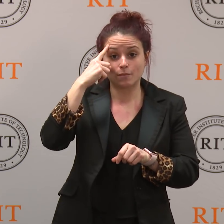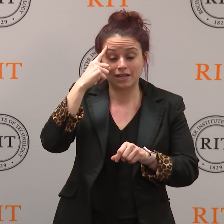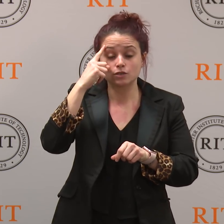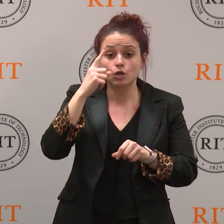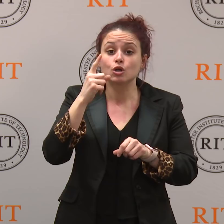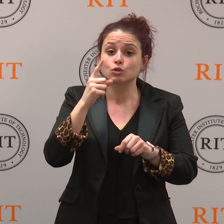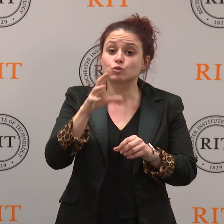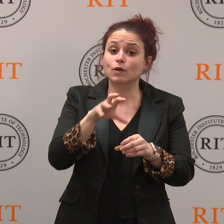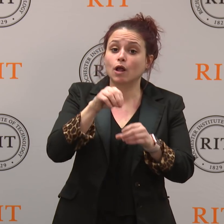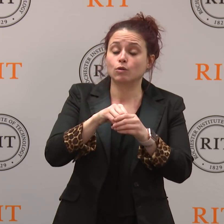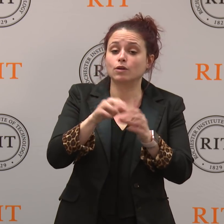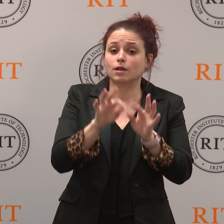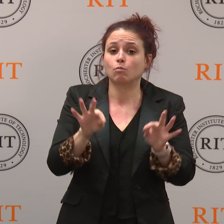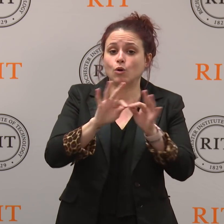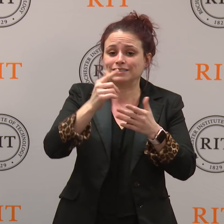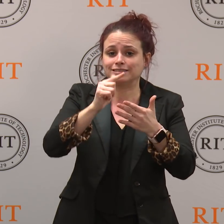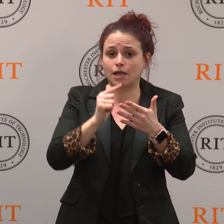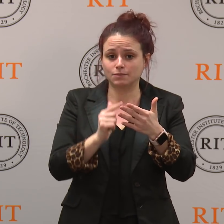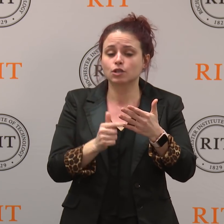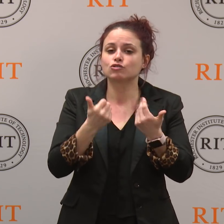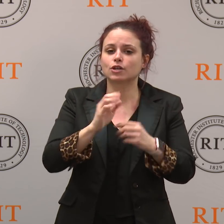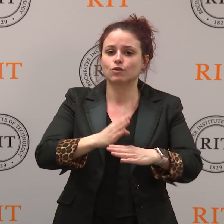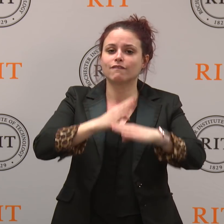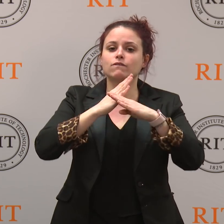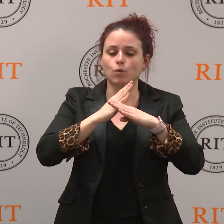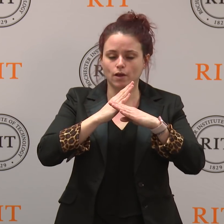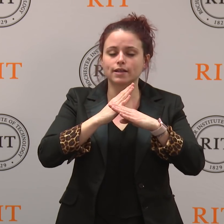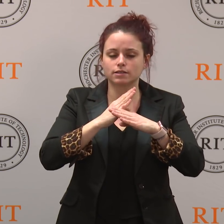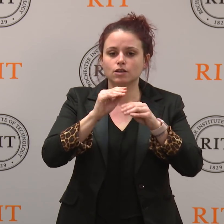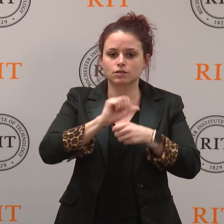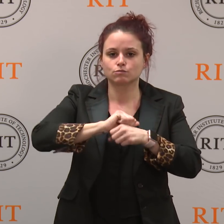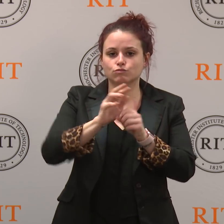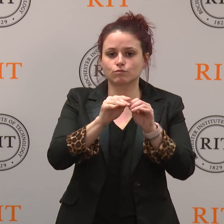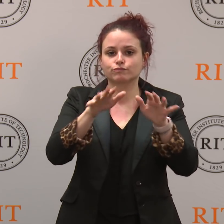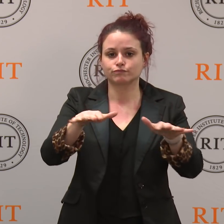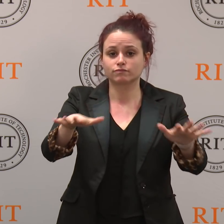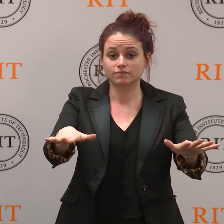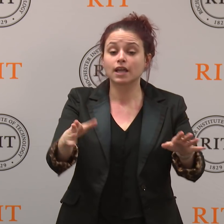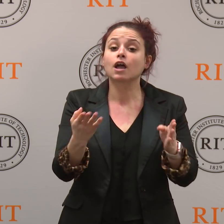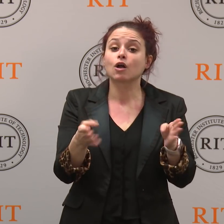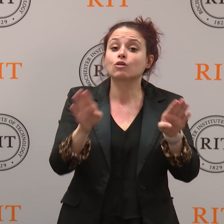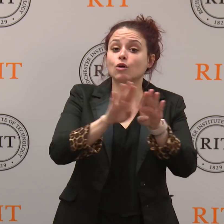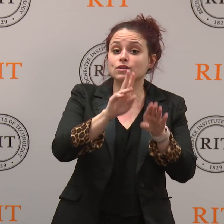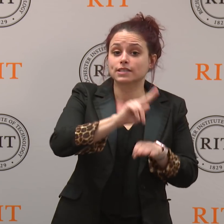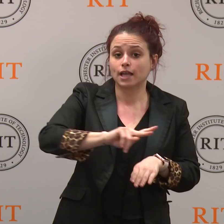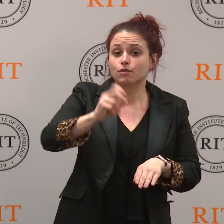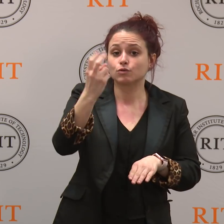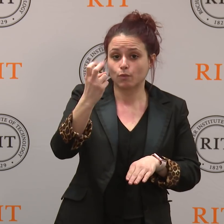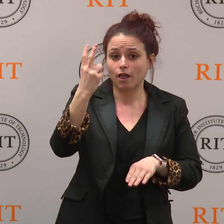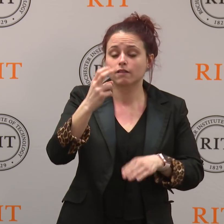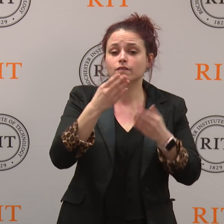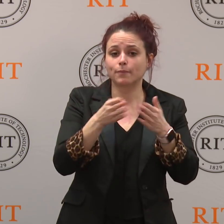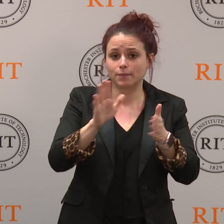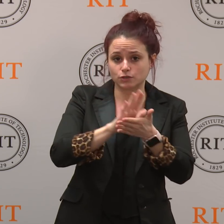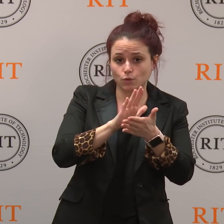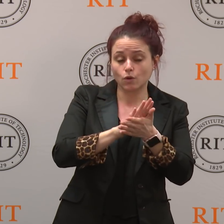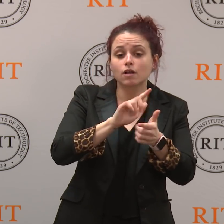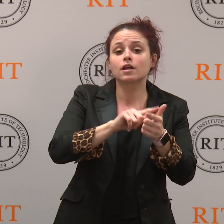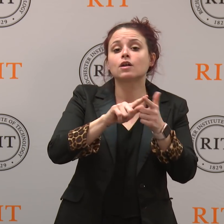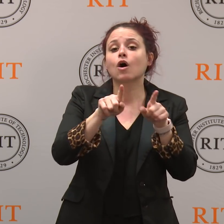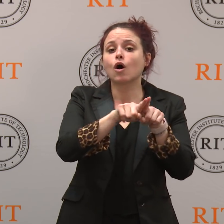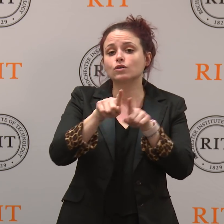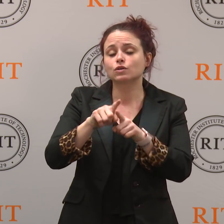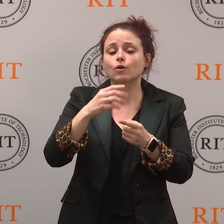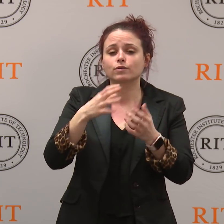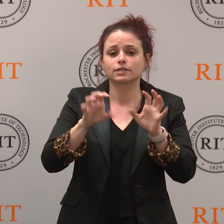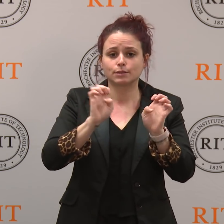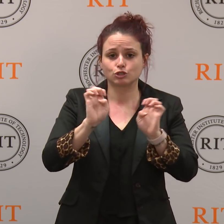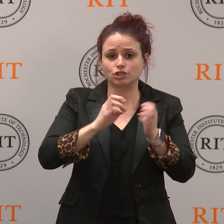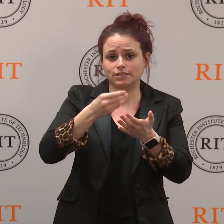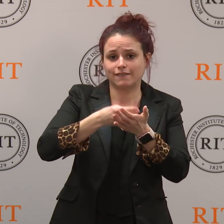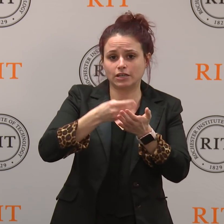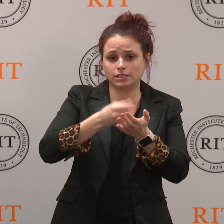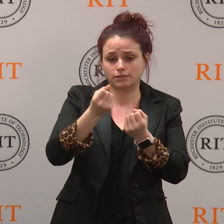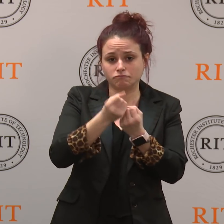of coronavirus, such as closing public K-12 schools and distributing emergency funding.